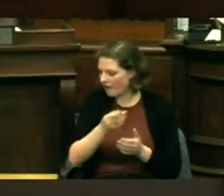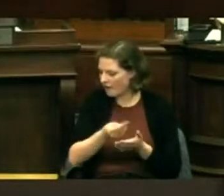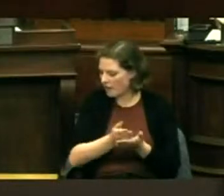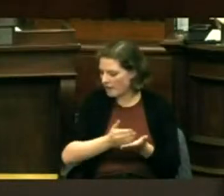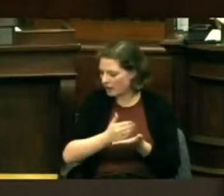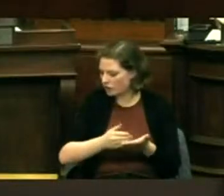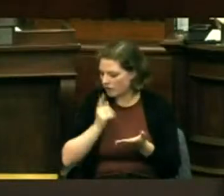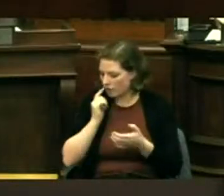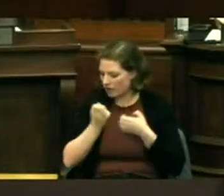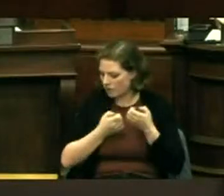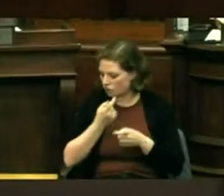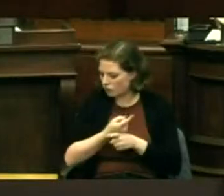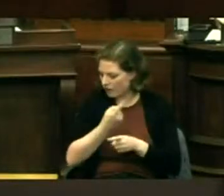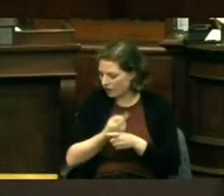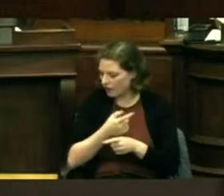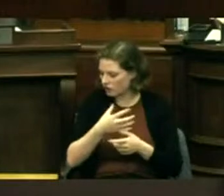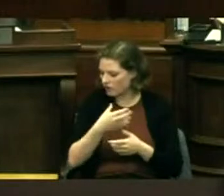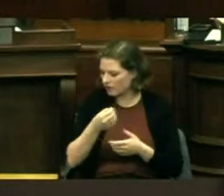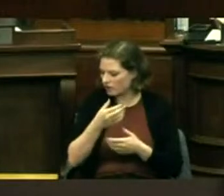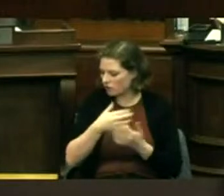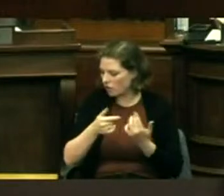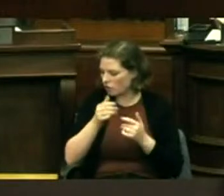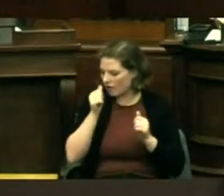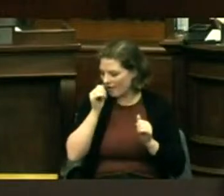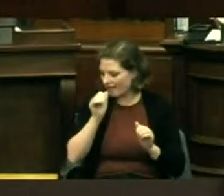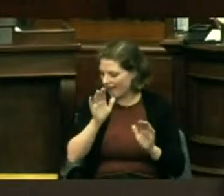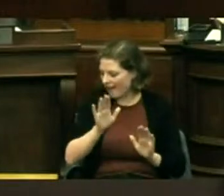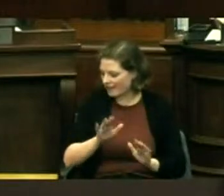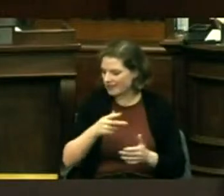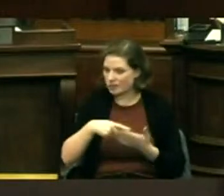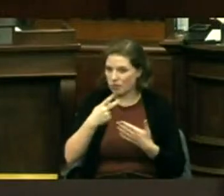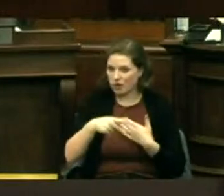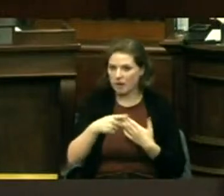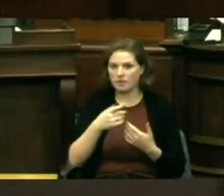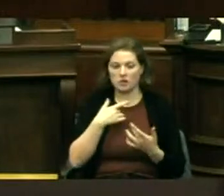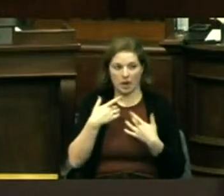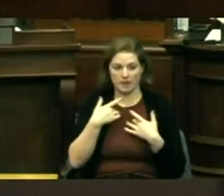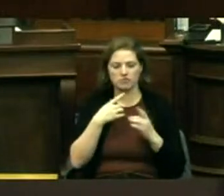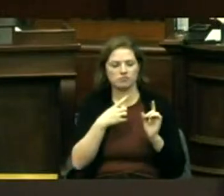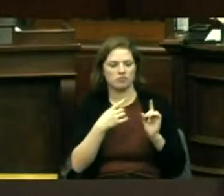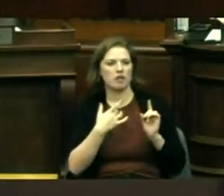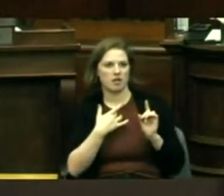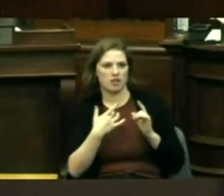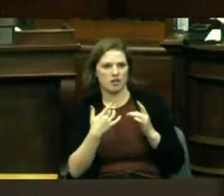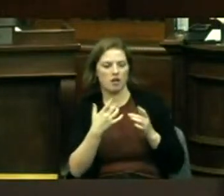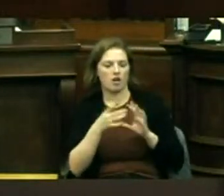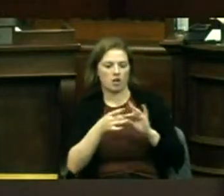Amending the 20 2425 budget for emotional regulation and Social